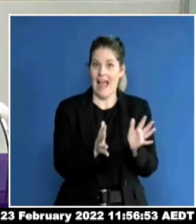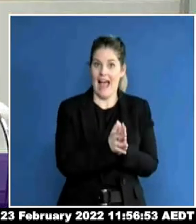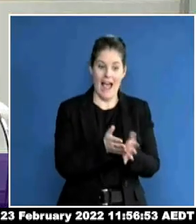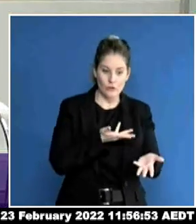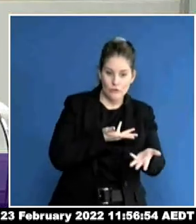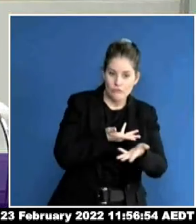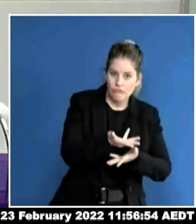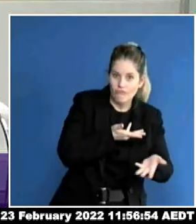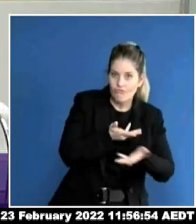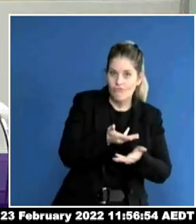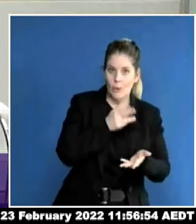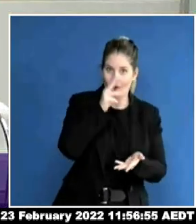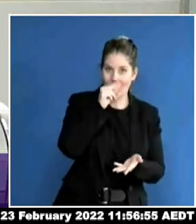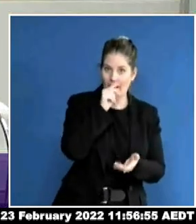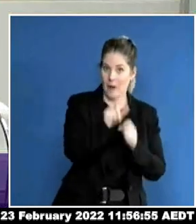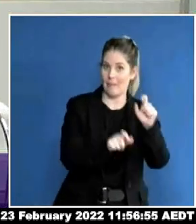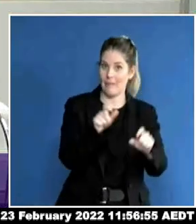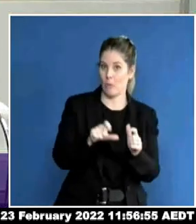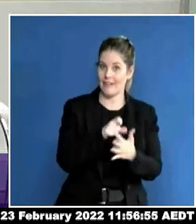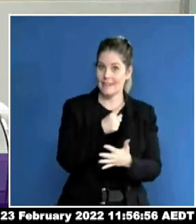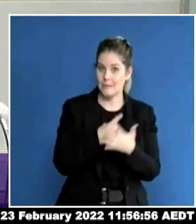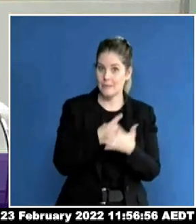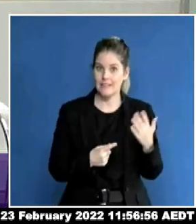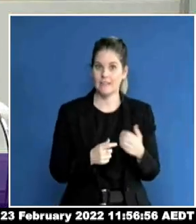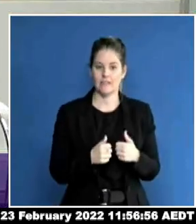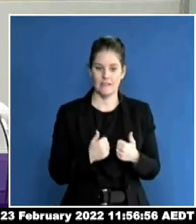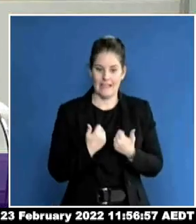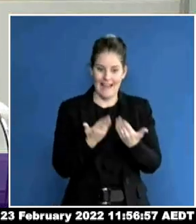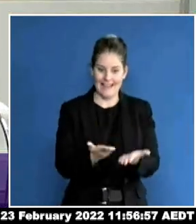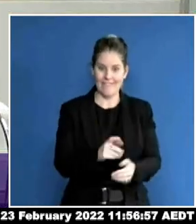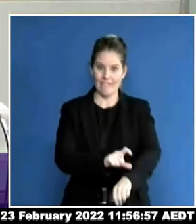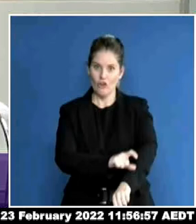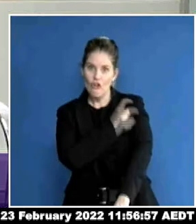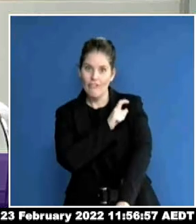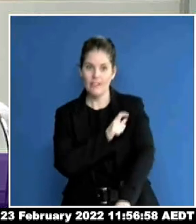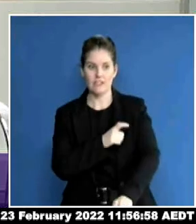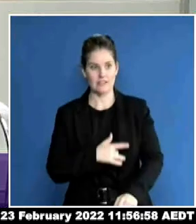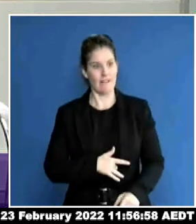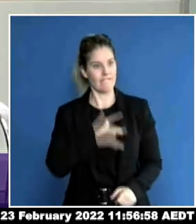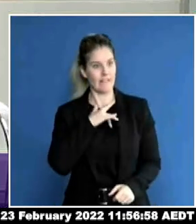but make them feel comfortable and trusted and safe that that conversation is not going to negatively impact them.